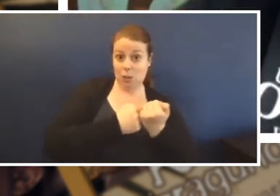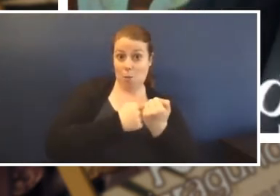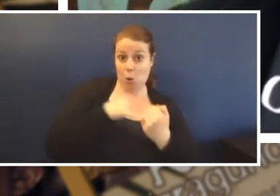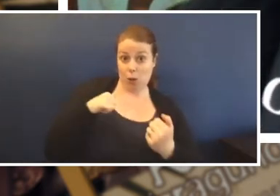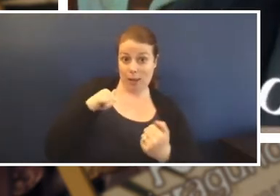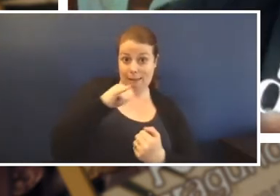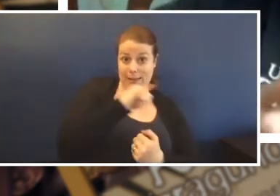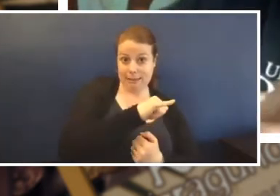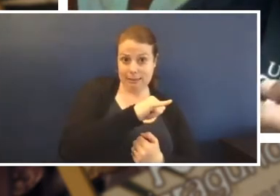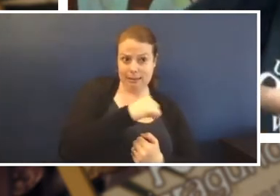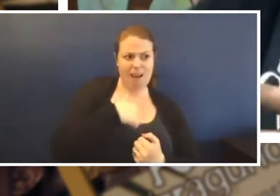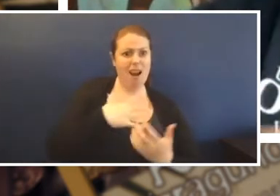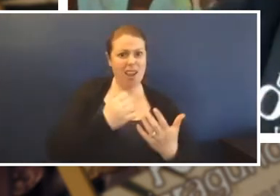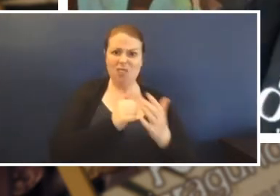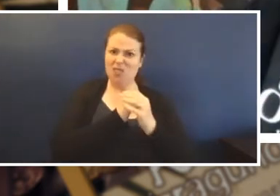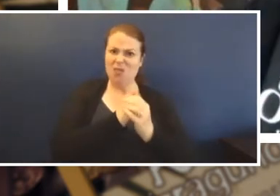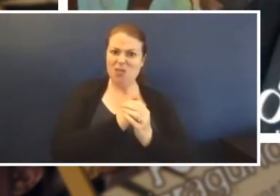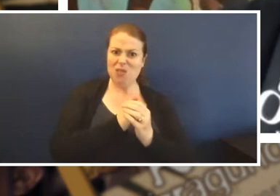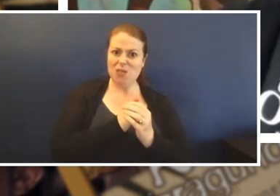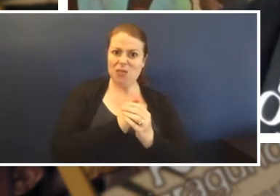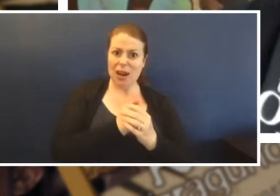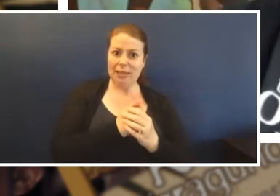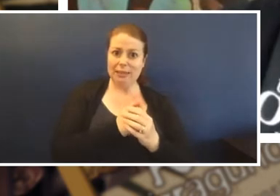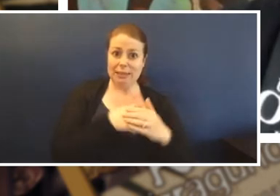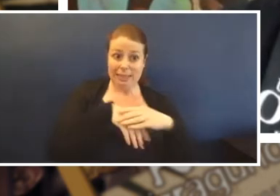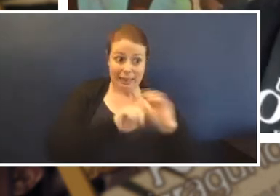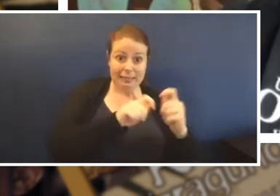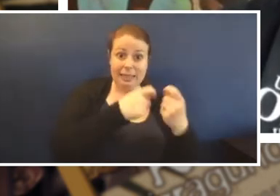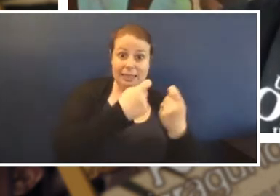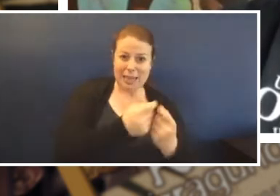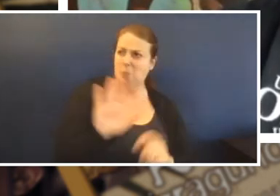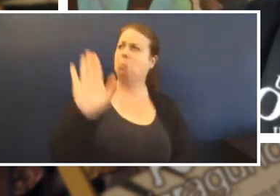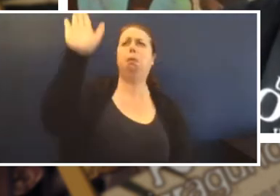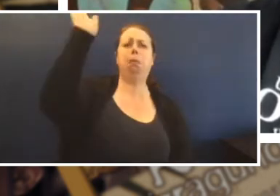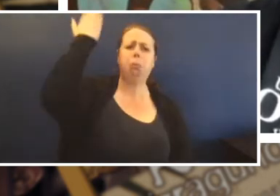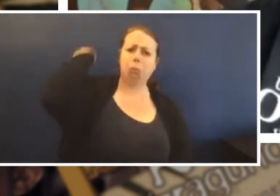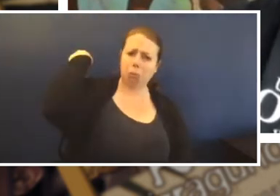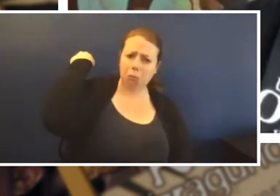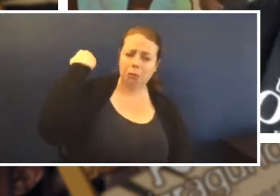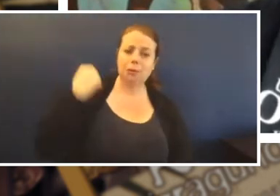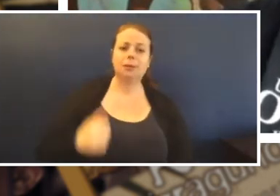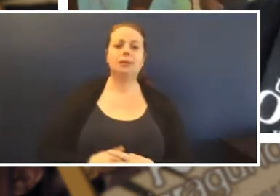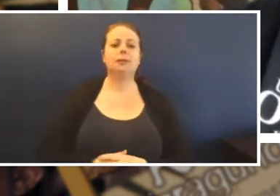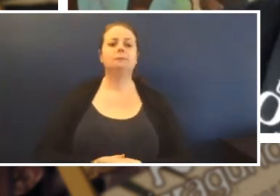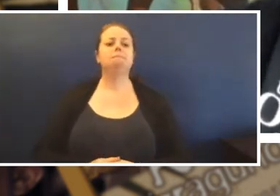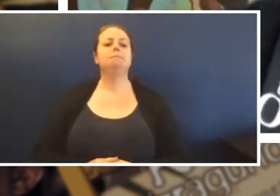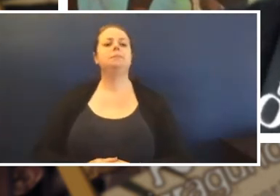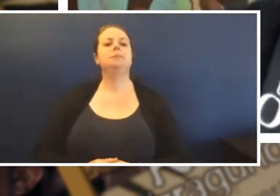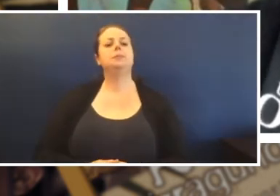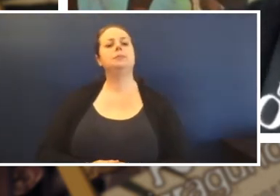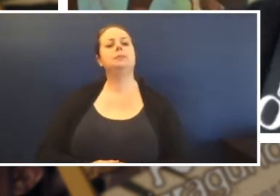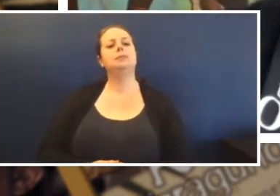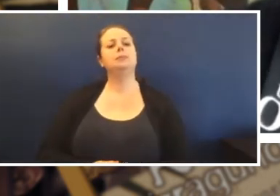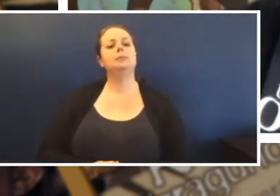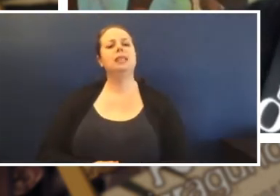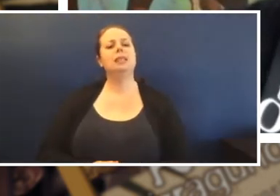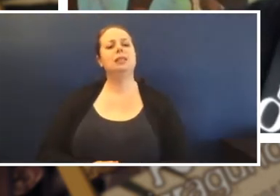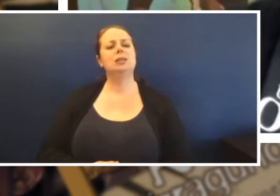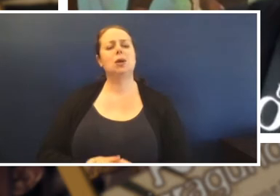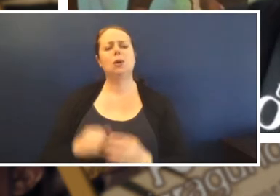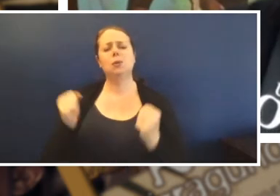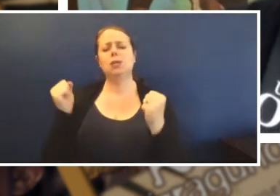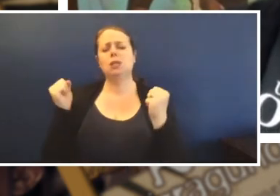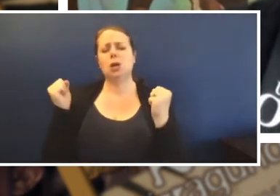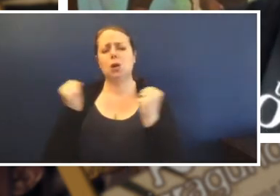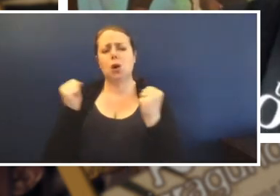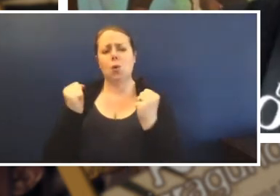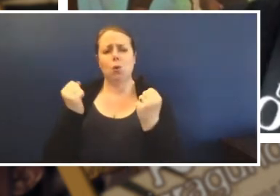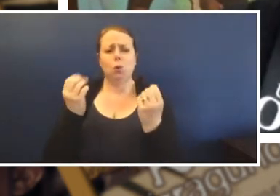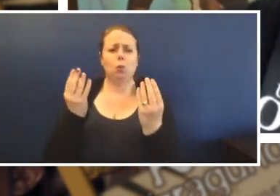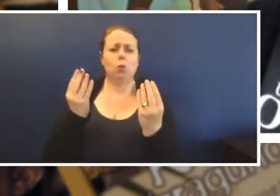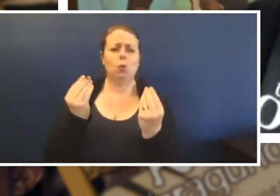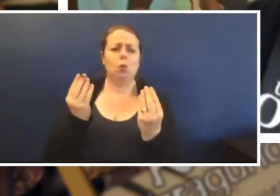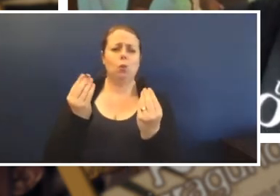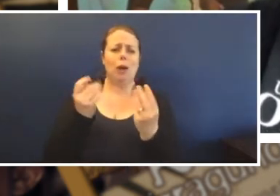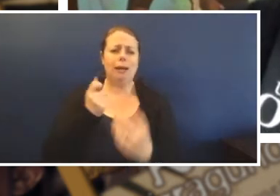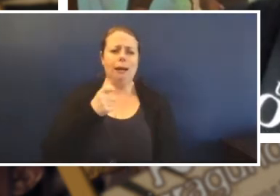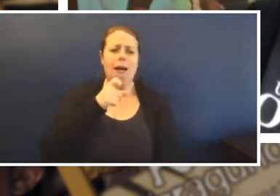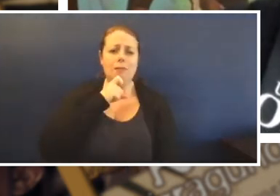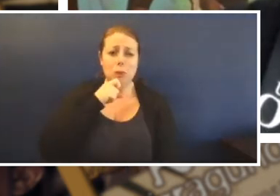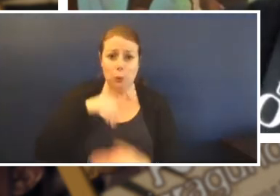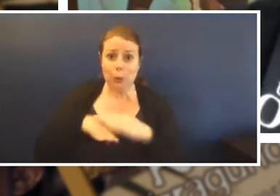Essendon as well back in the day, so it was one wet cold afternoon in Melbourne and we were sitting